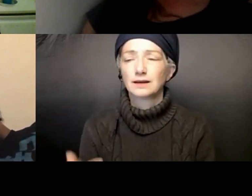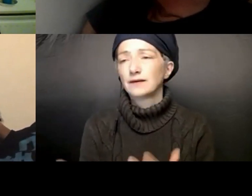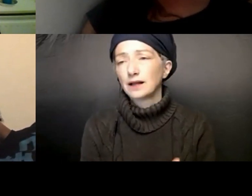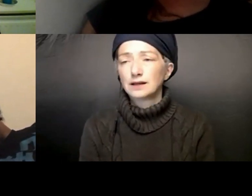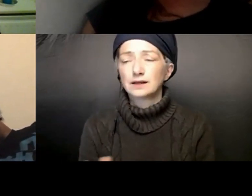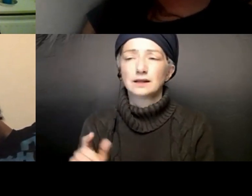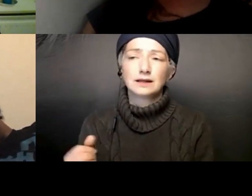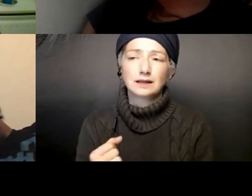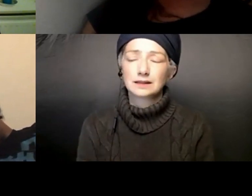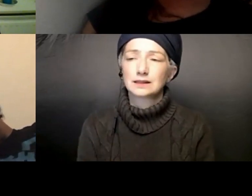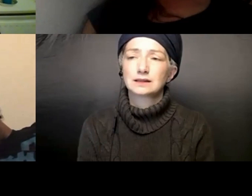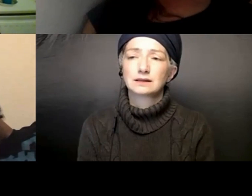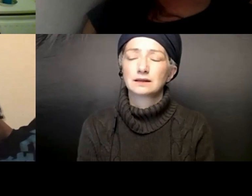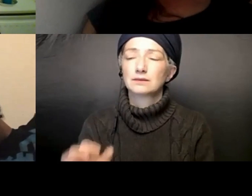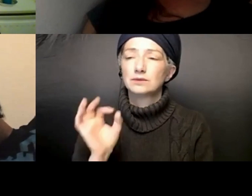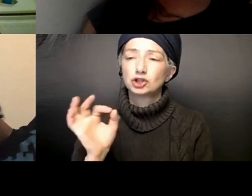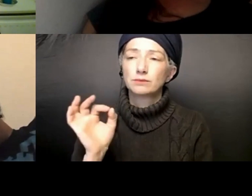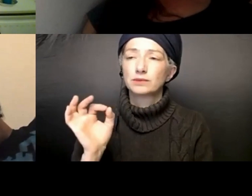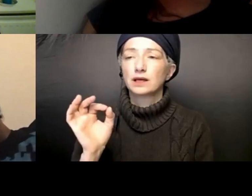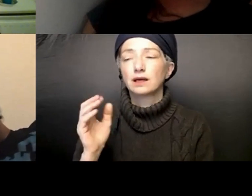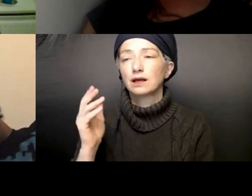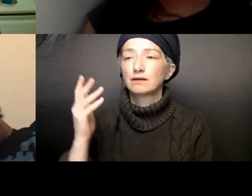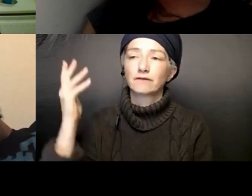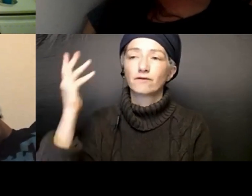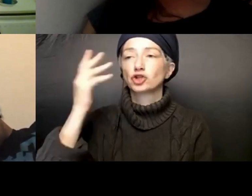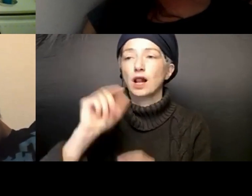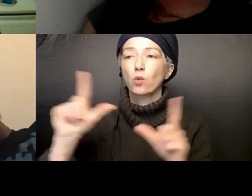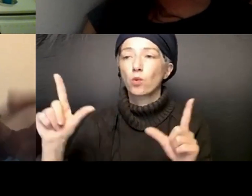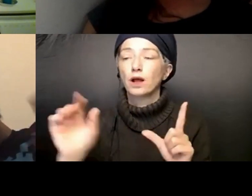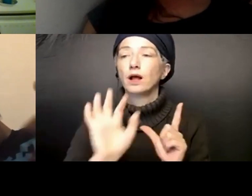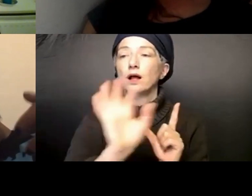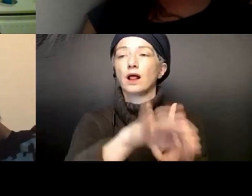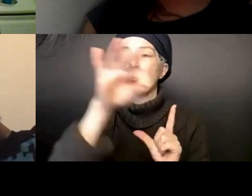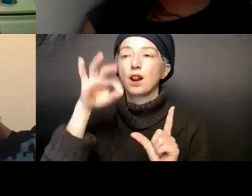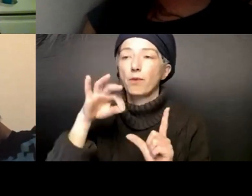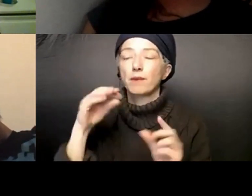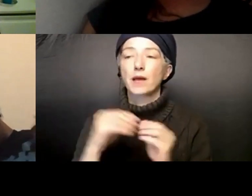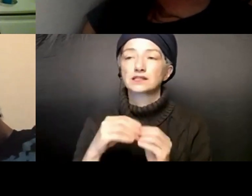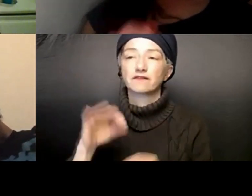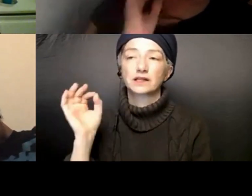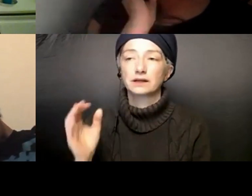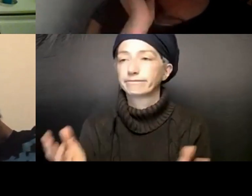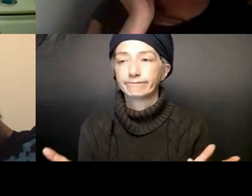to replicate the specific vision they had in their minds, but by actually listening to their actor's needs